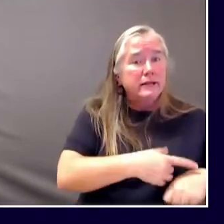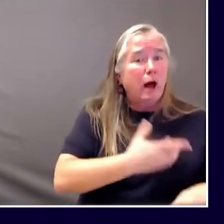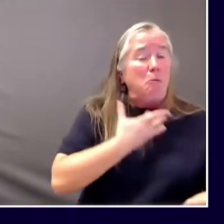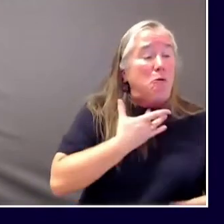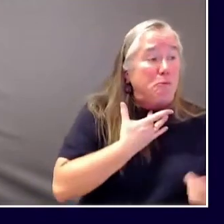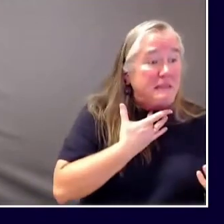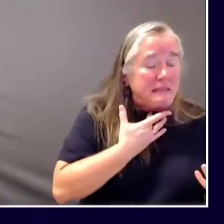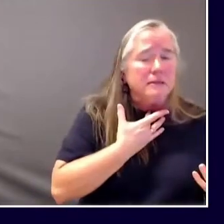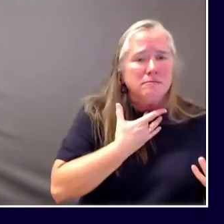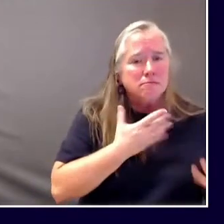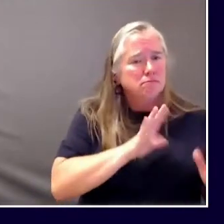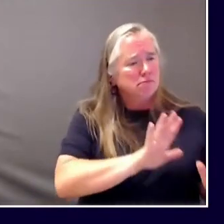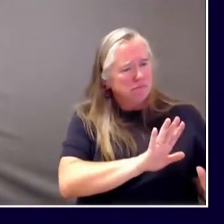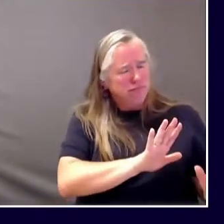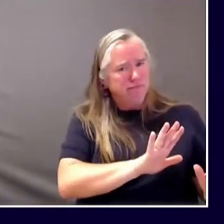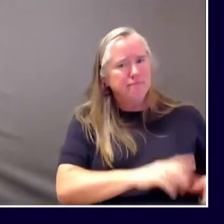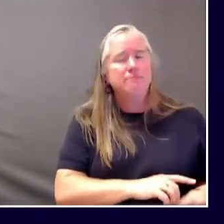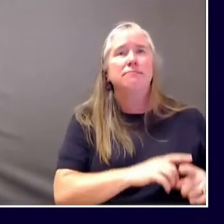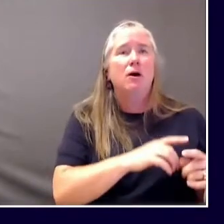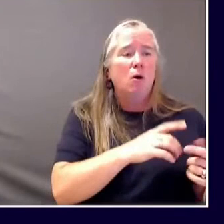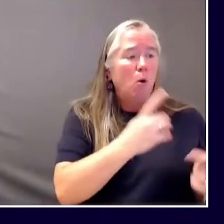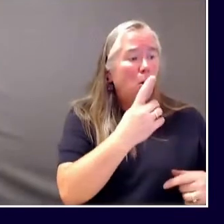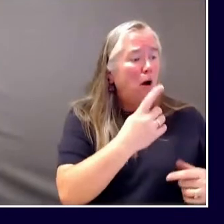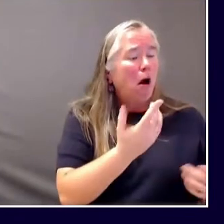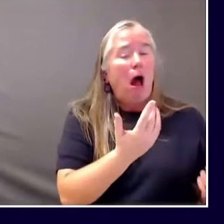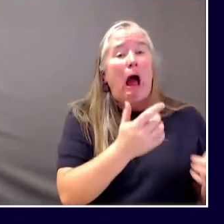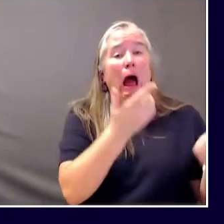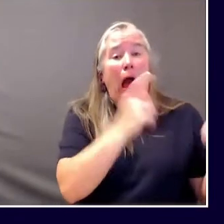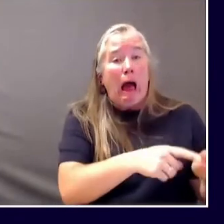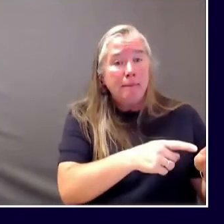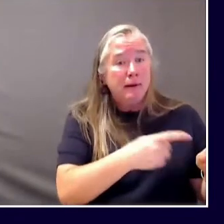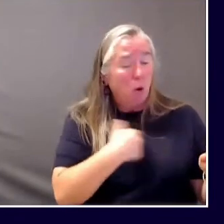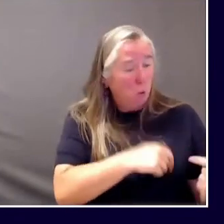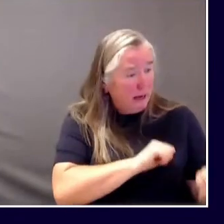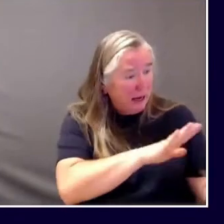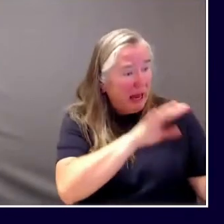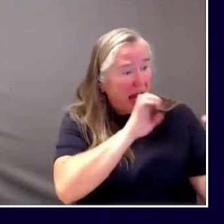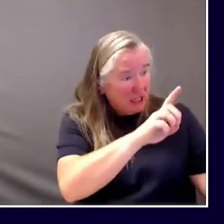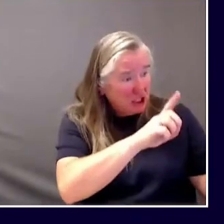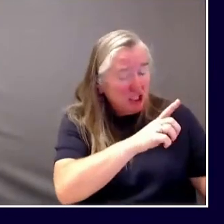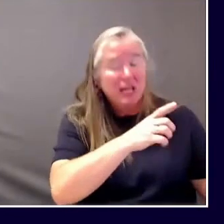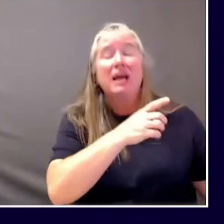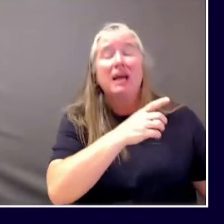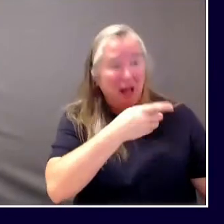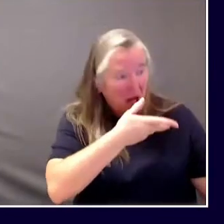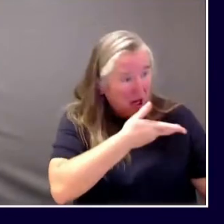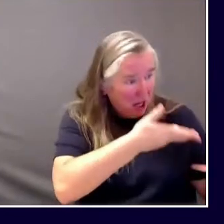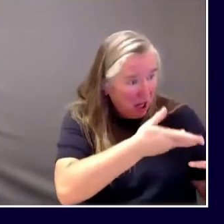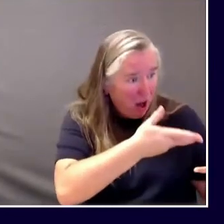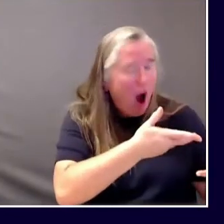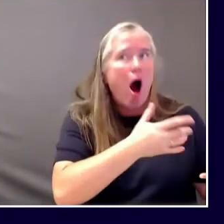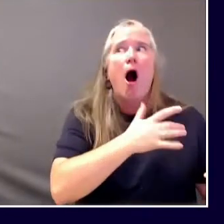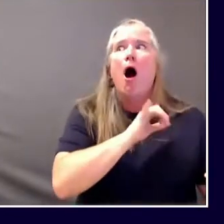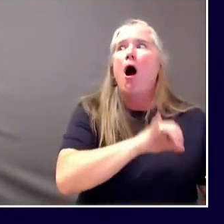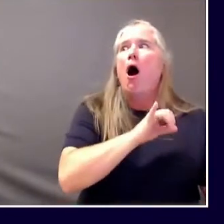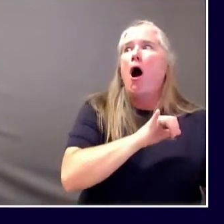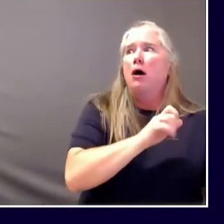individual responsibility on the part of every one of us in this